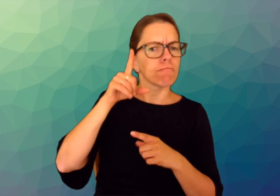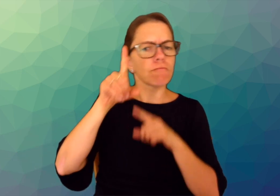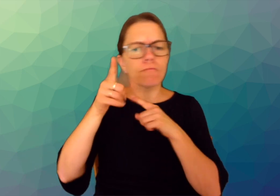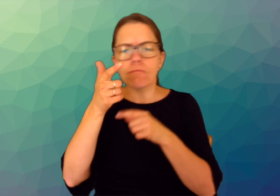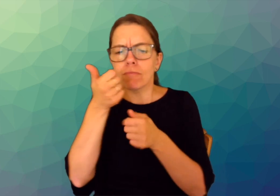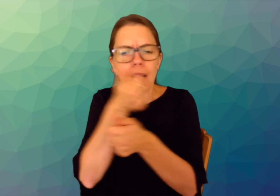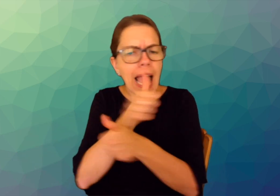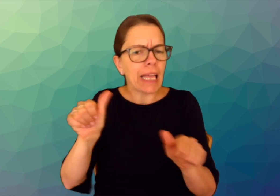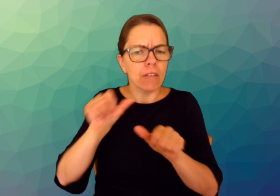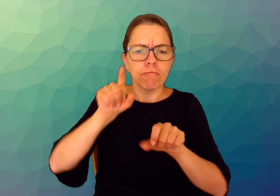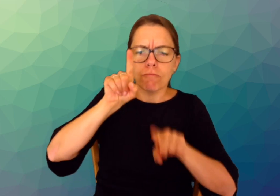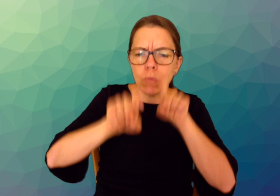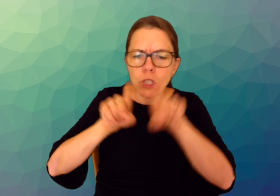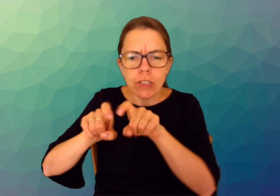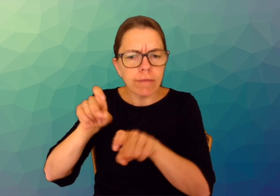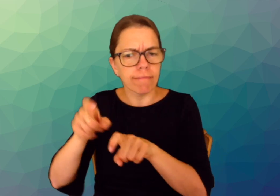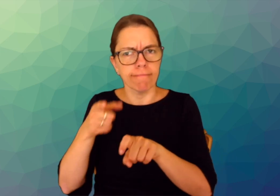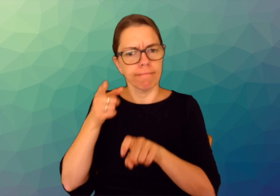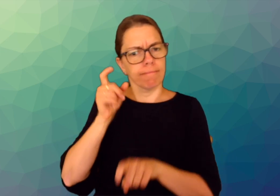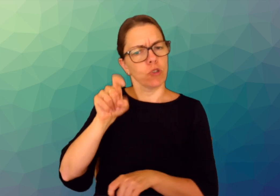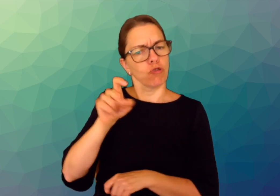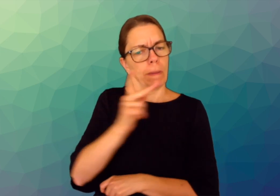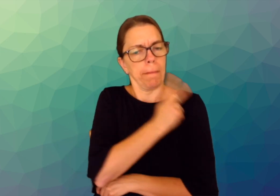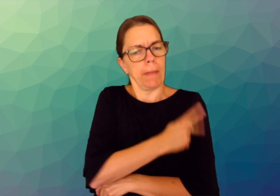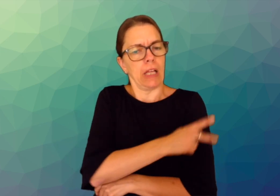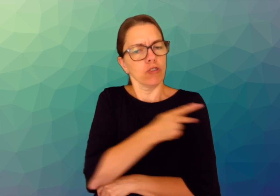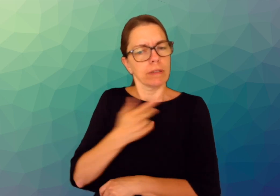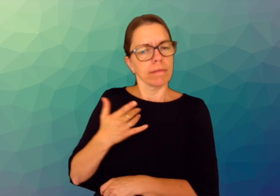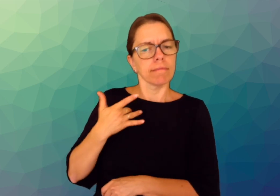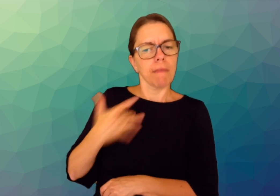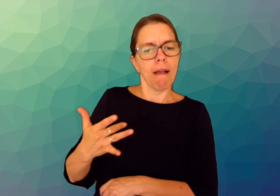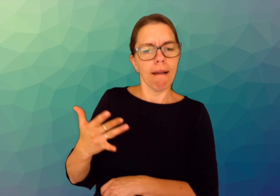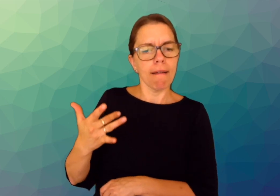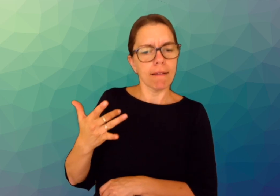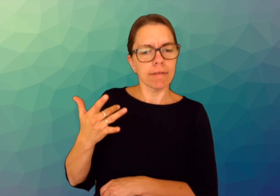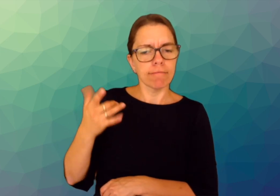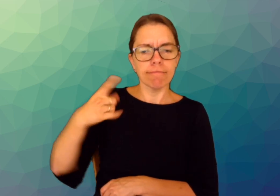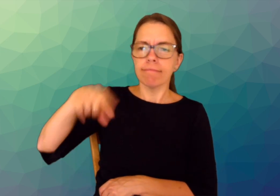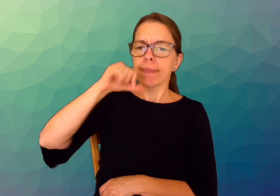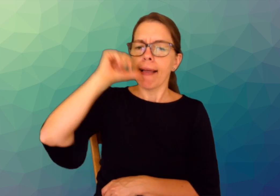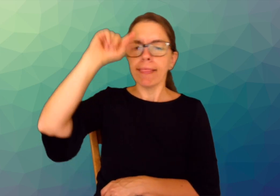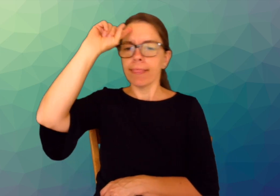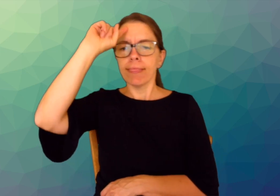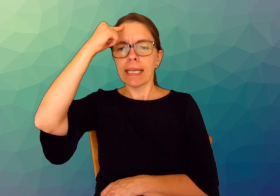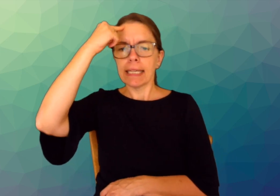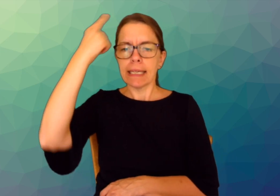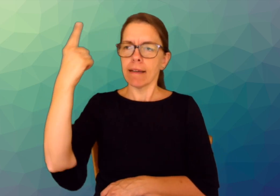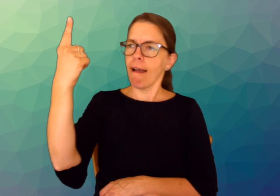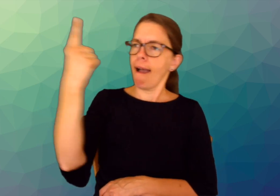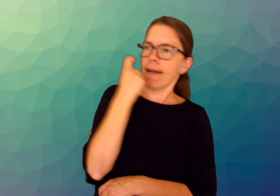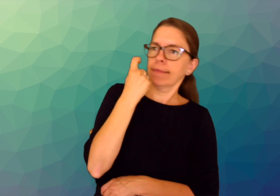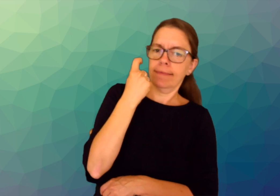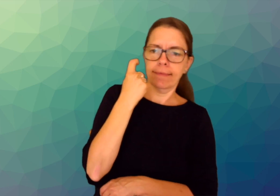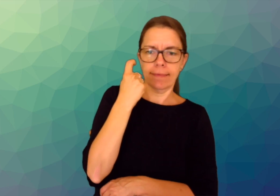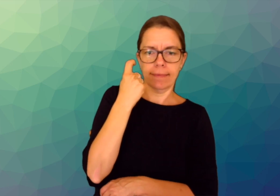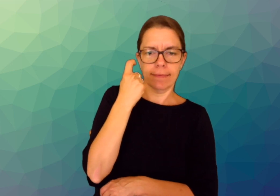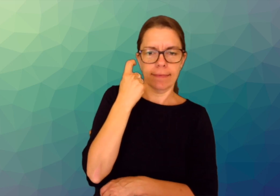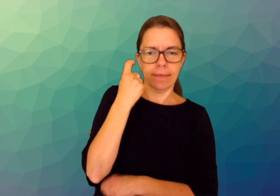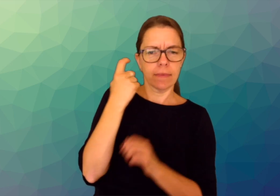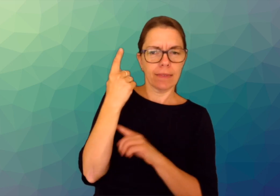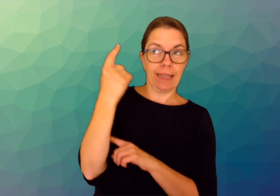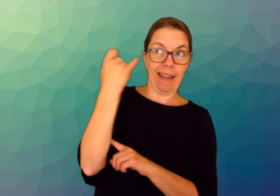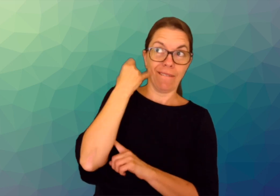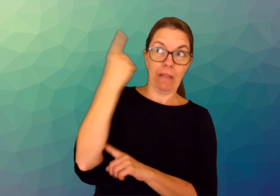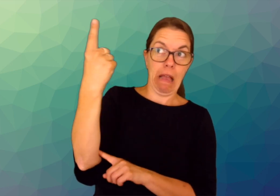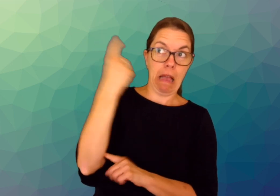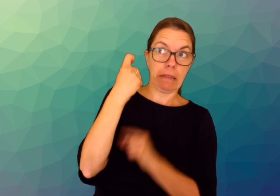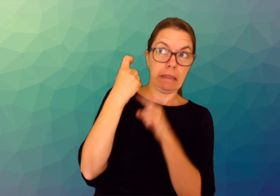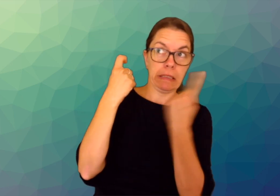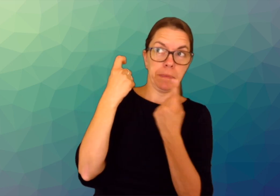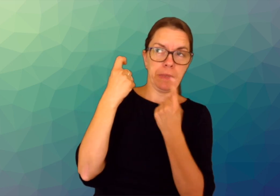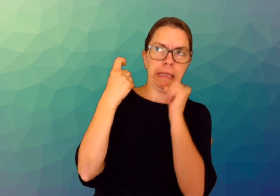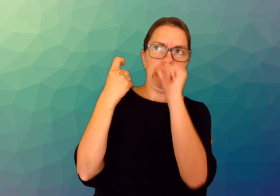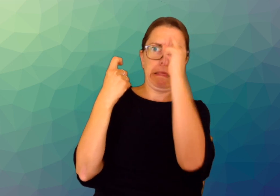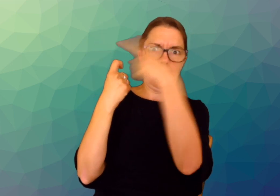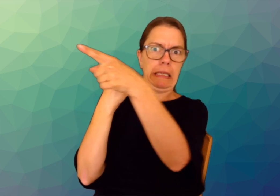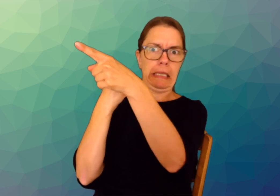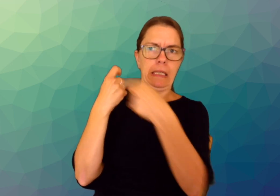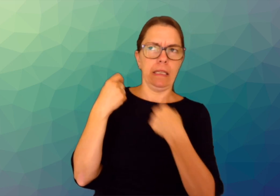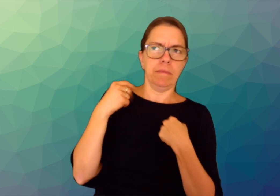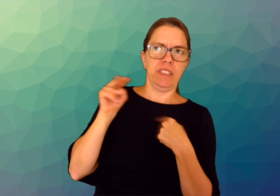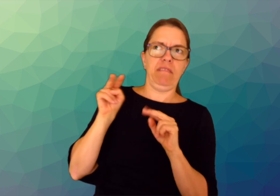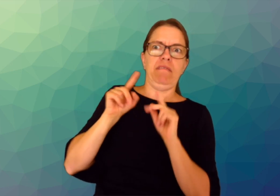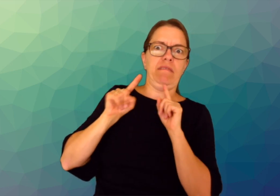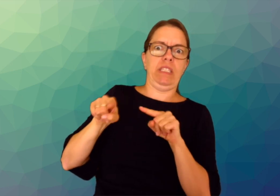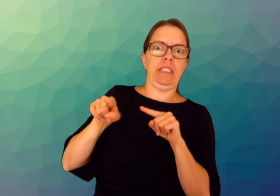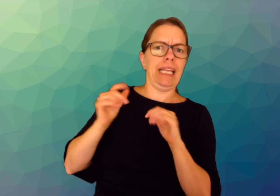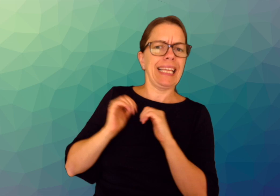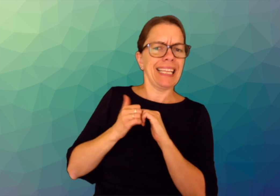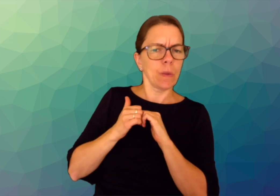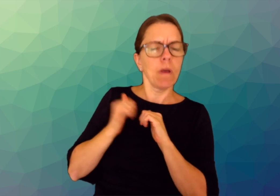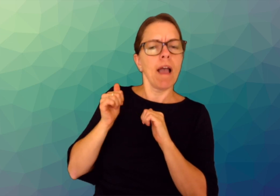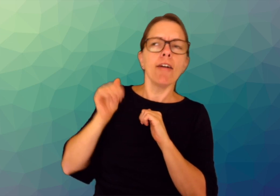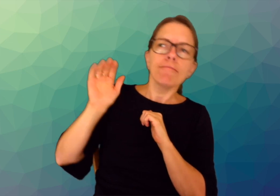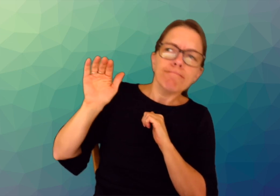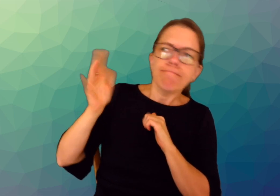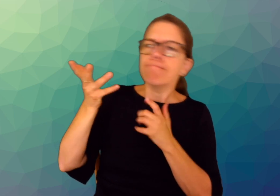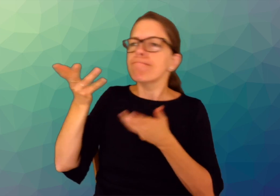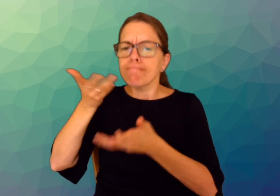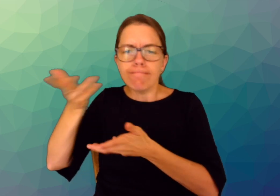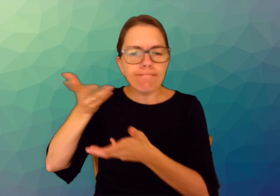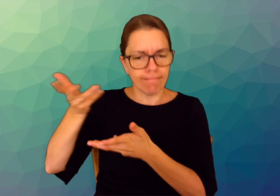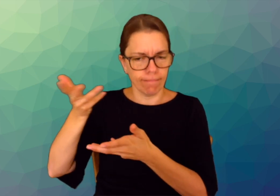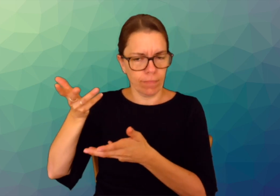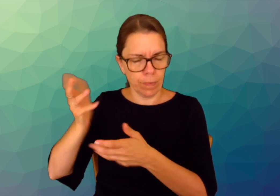What questions should I be asking that patients typically don’t think to ask?